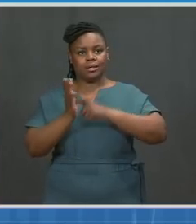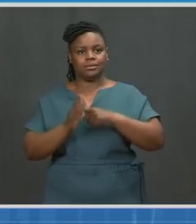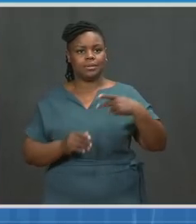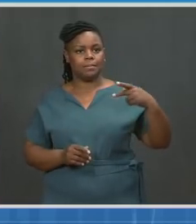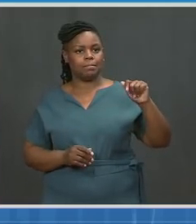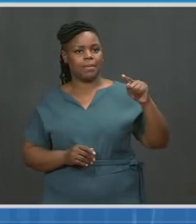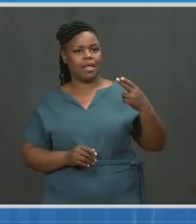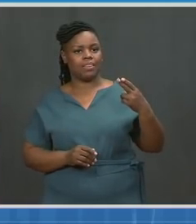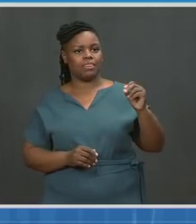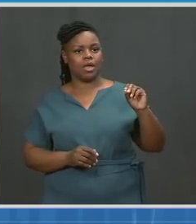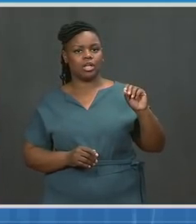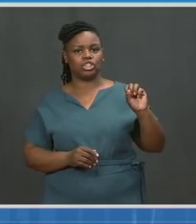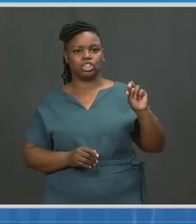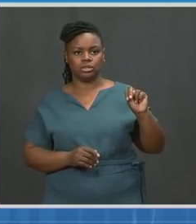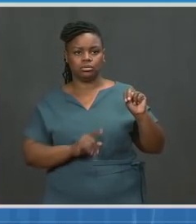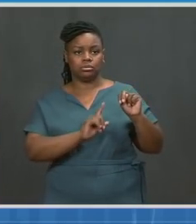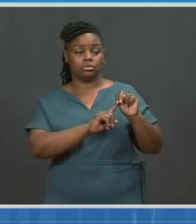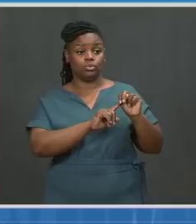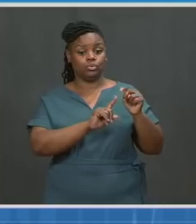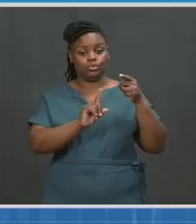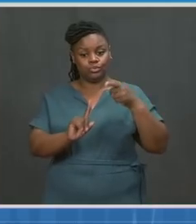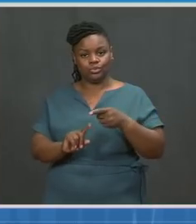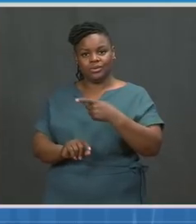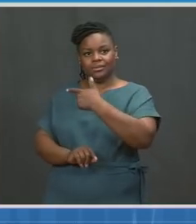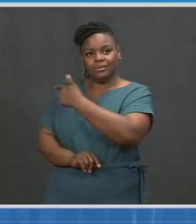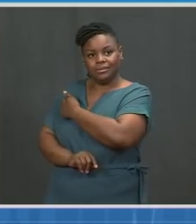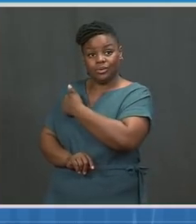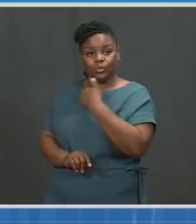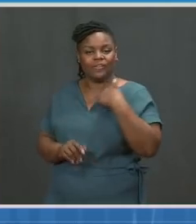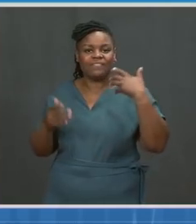We did it in 11 months. But as we've said often,